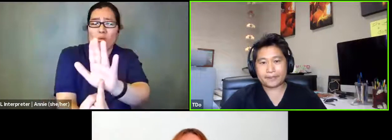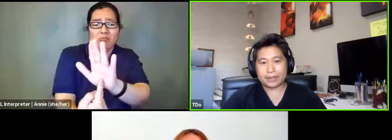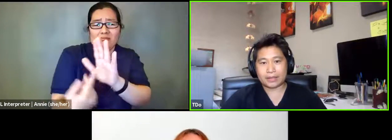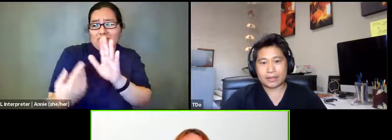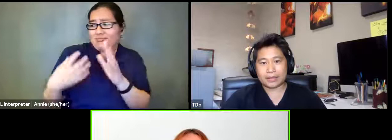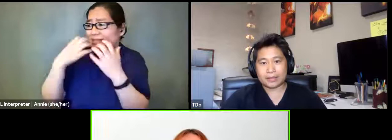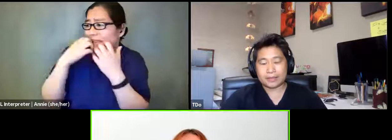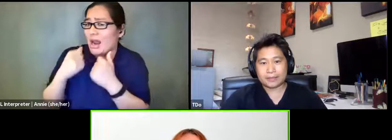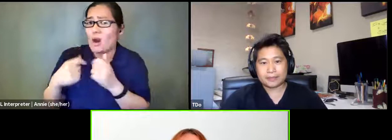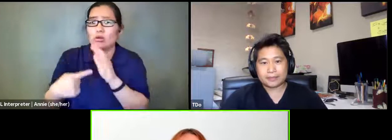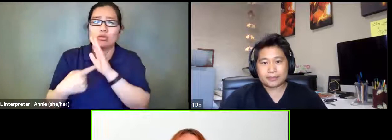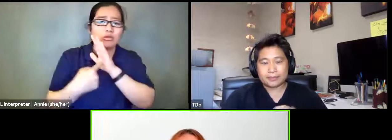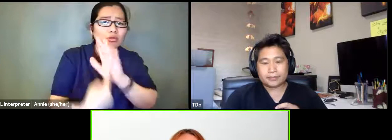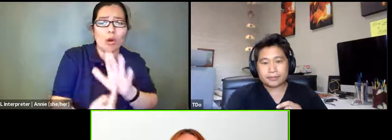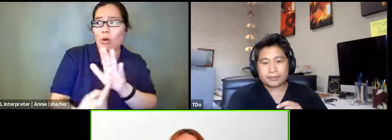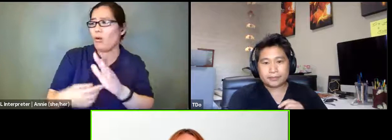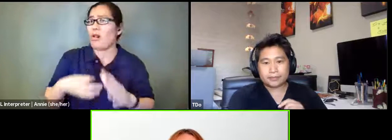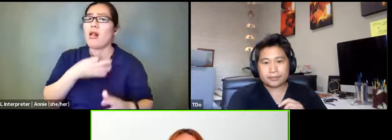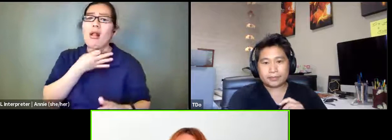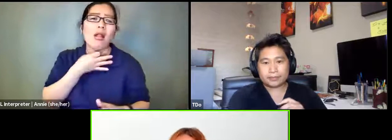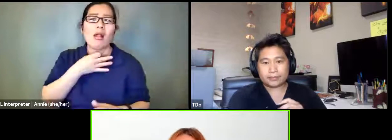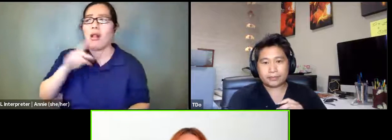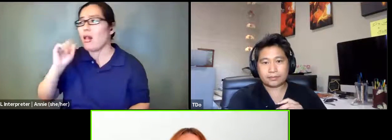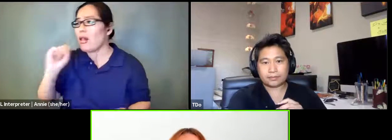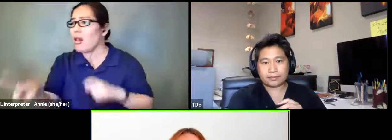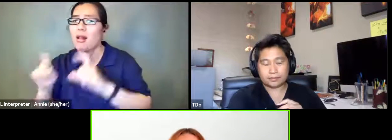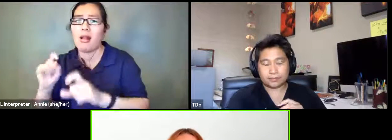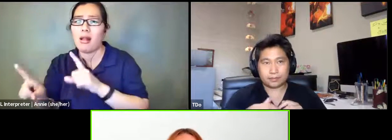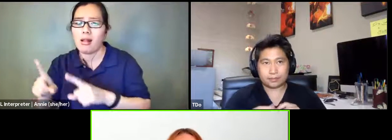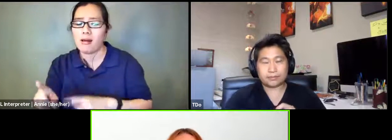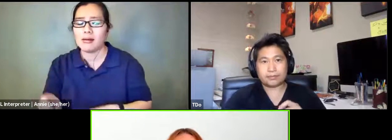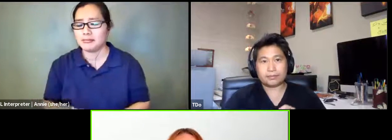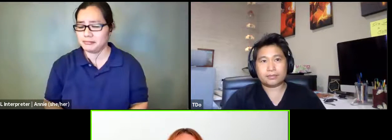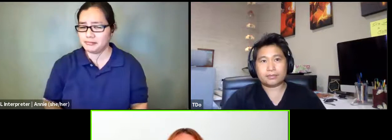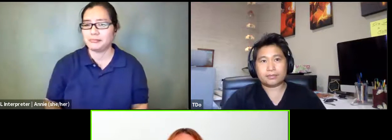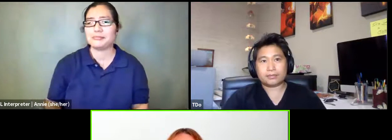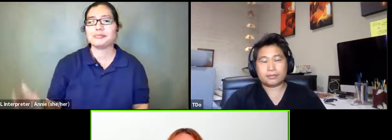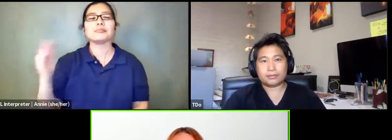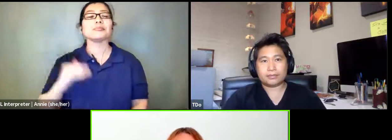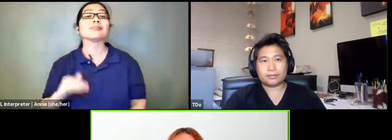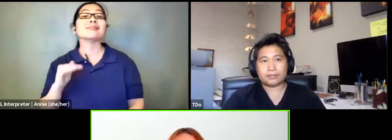Heidi asks, ‘if you feel comfortable, how would you keep the conversation alive over time?